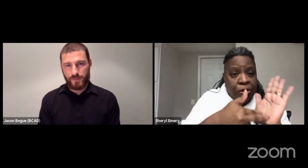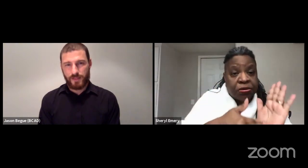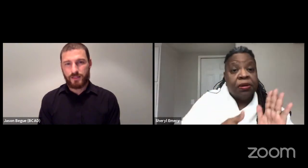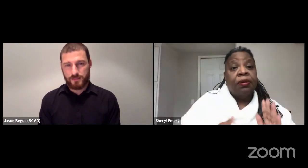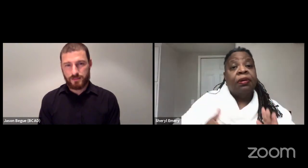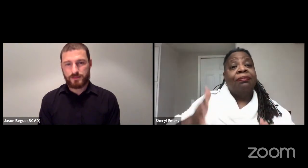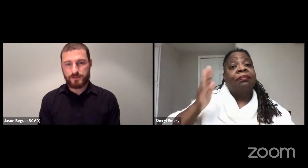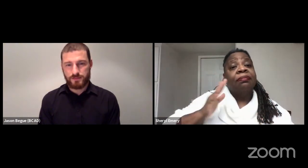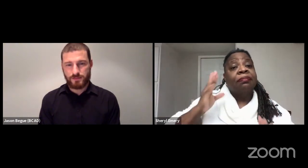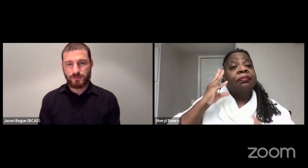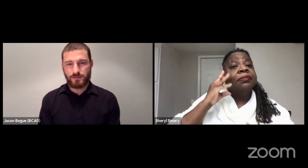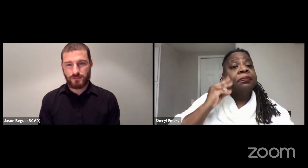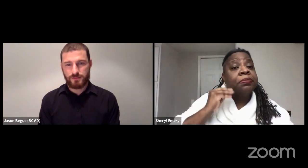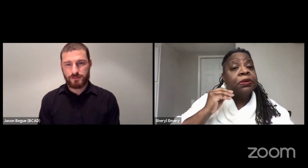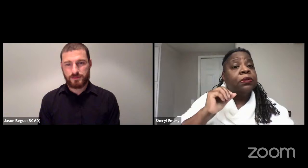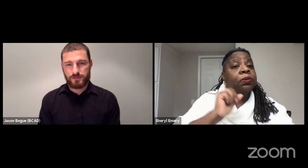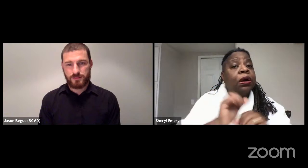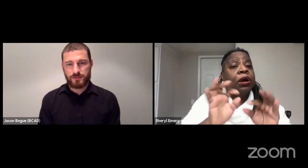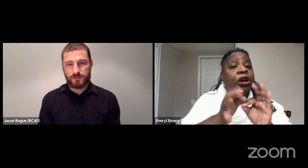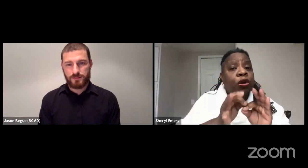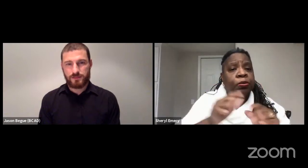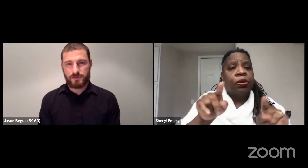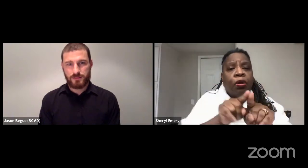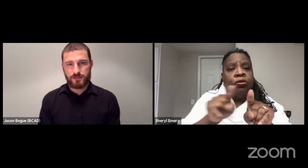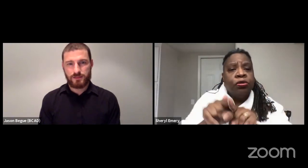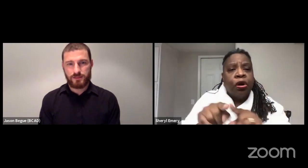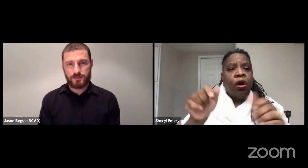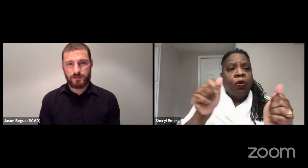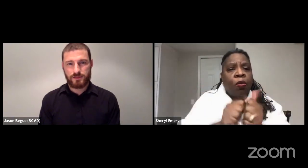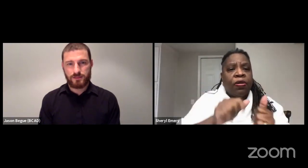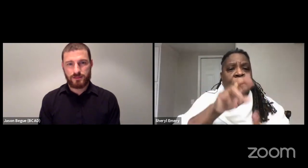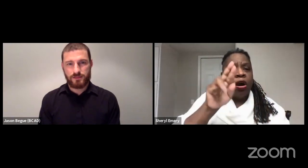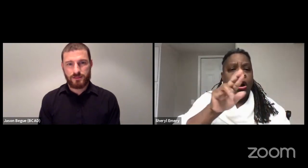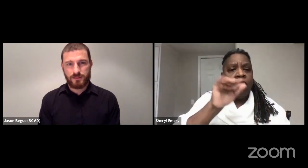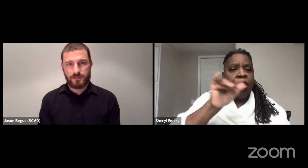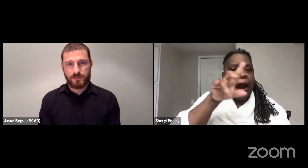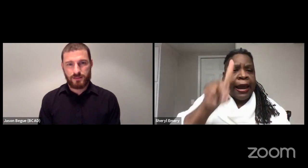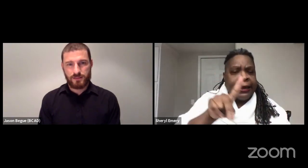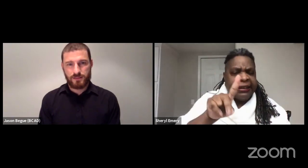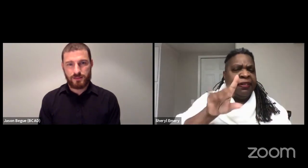the interpreter ‑‑ the regulation of interpreters. I also experienced working with